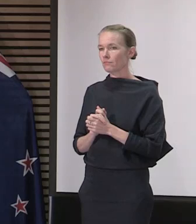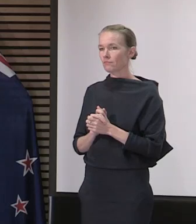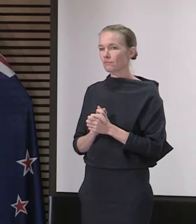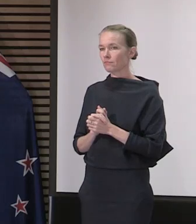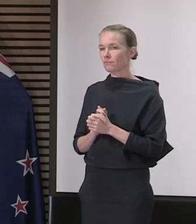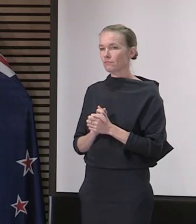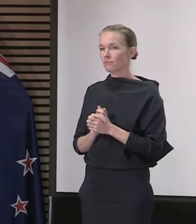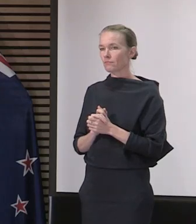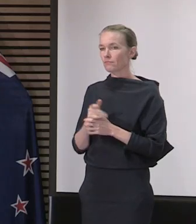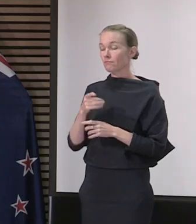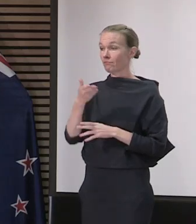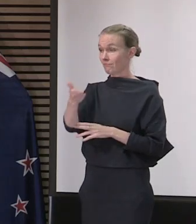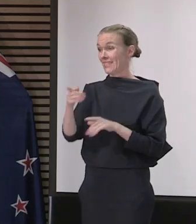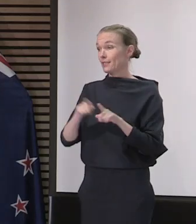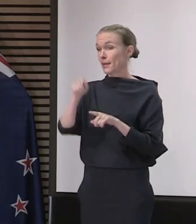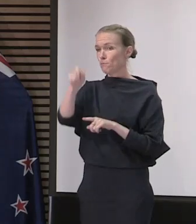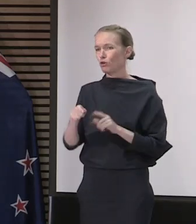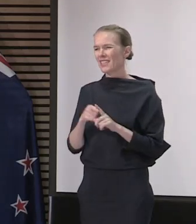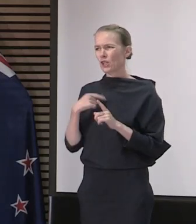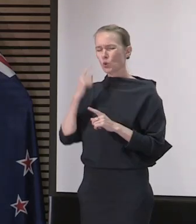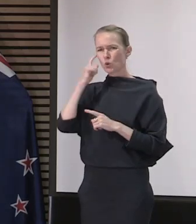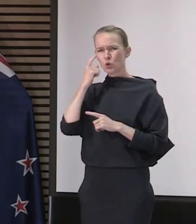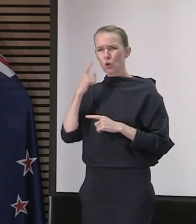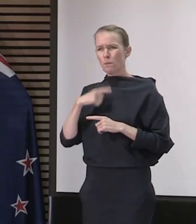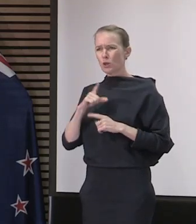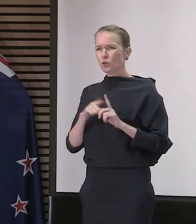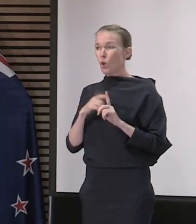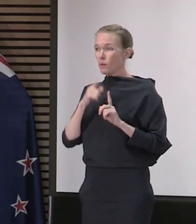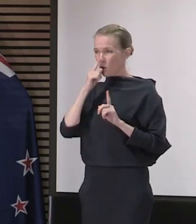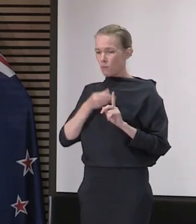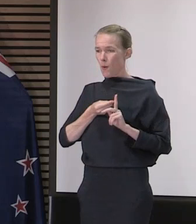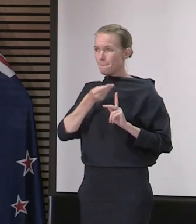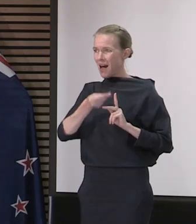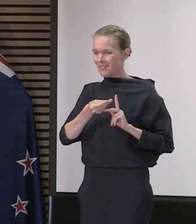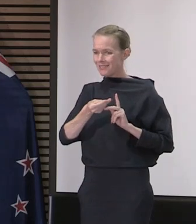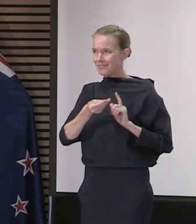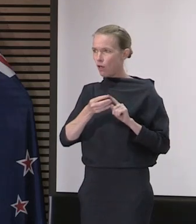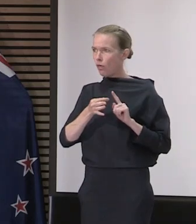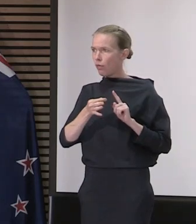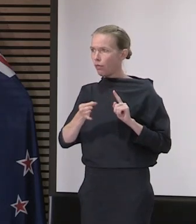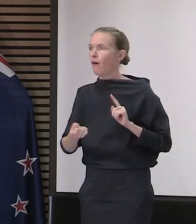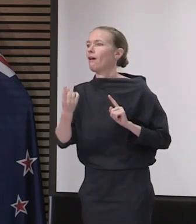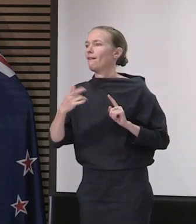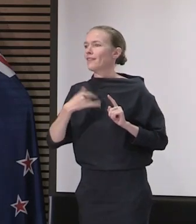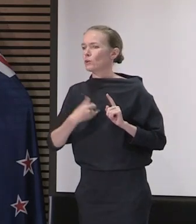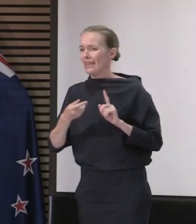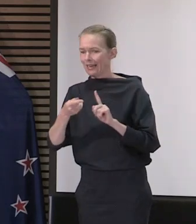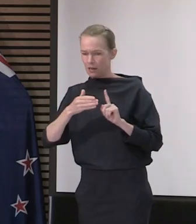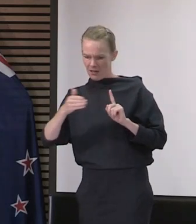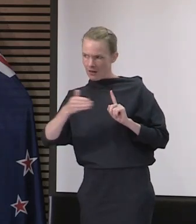maintain the current posture. The long tail like we saw